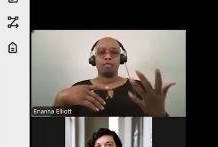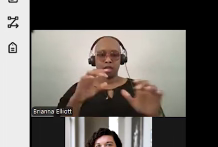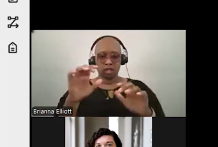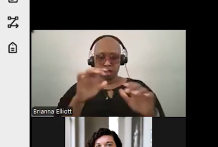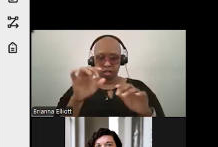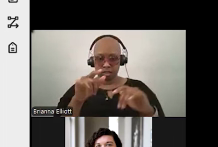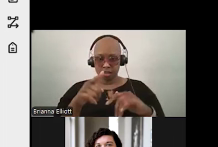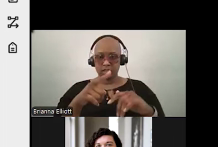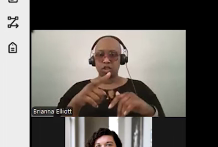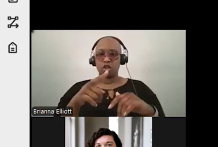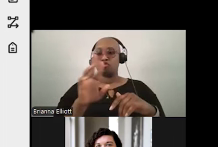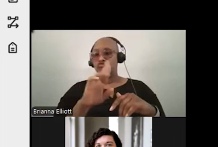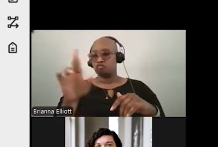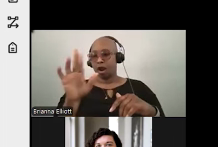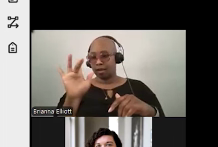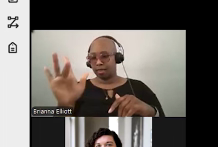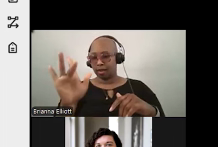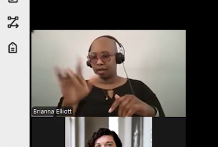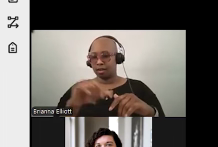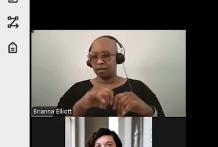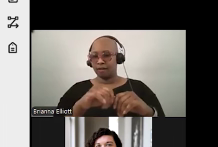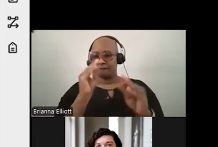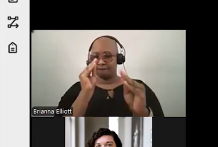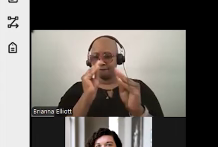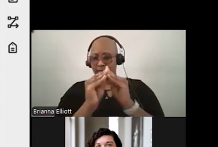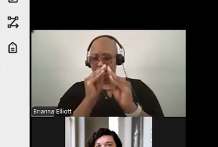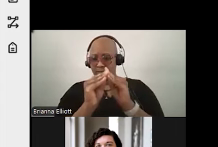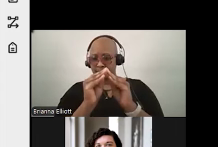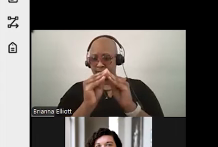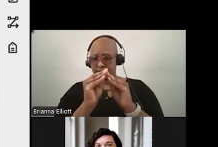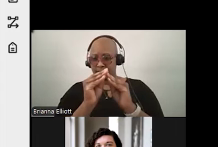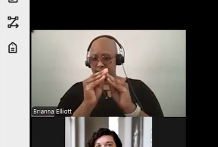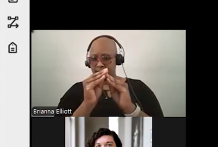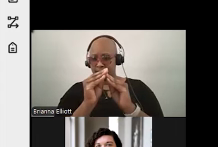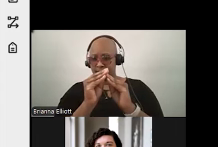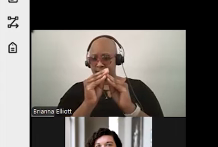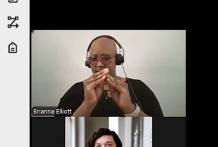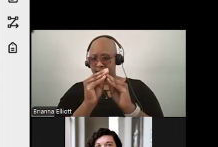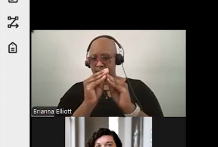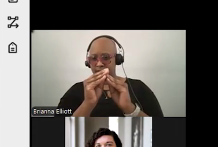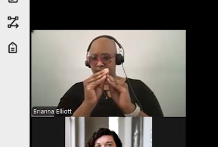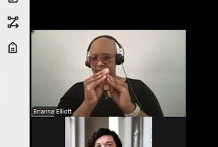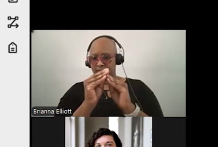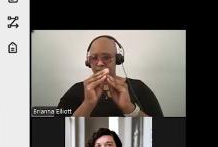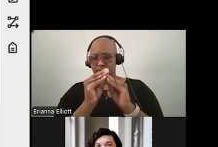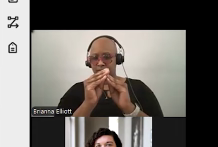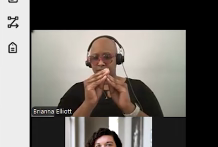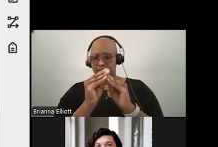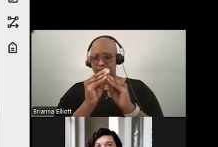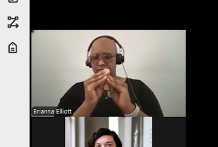able to rightclick here and click fix. Going to take a minute, and it's going to say tagged PDF